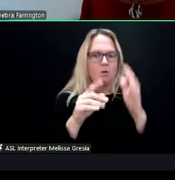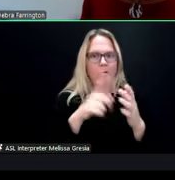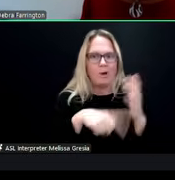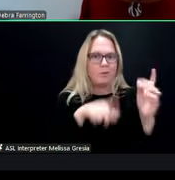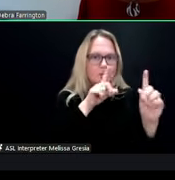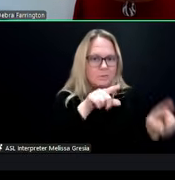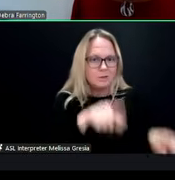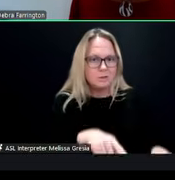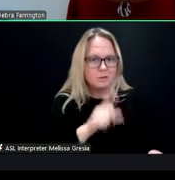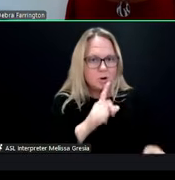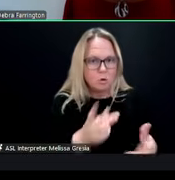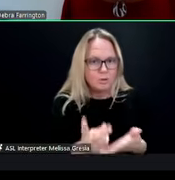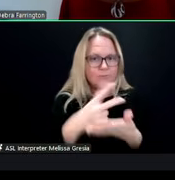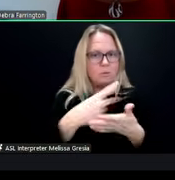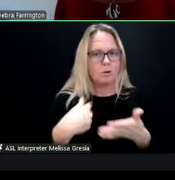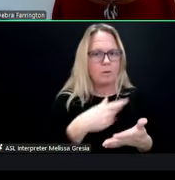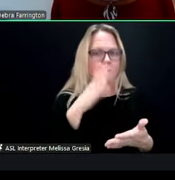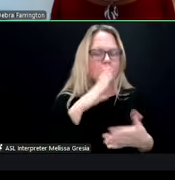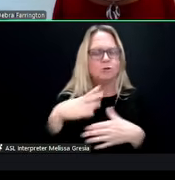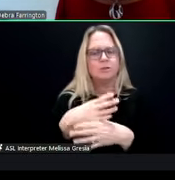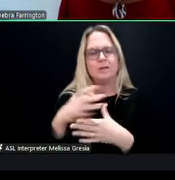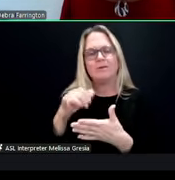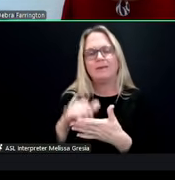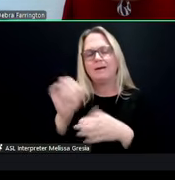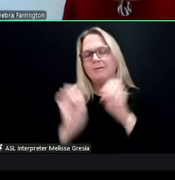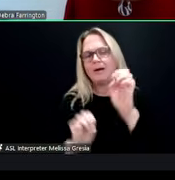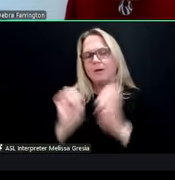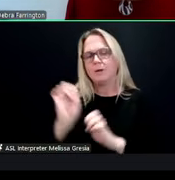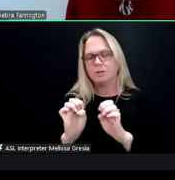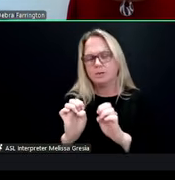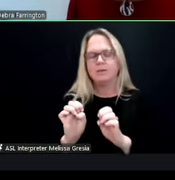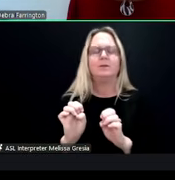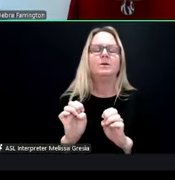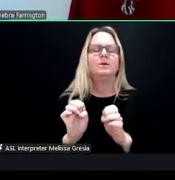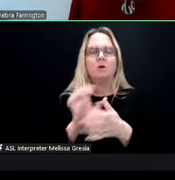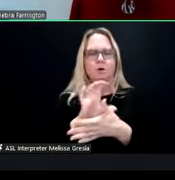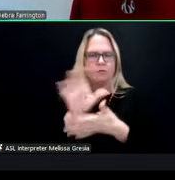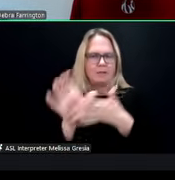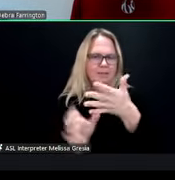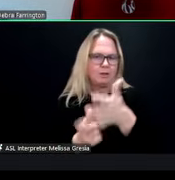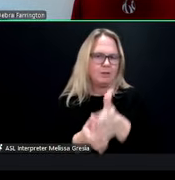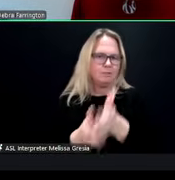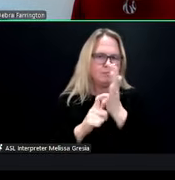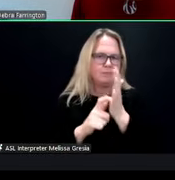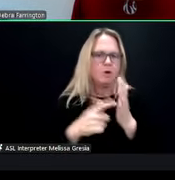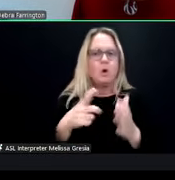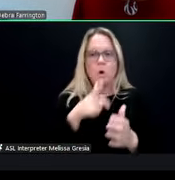reviewed and we will share the evaluation criteria in terms of who can apply. public and private